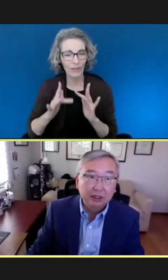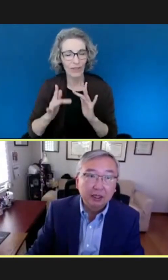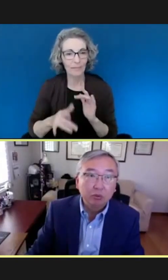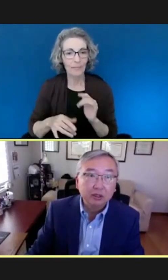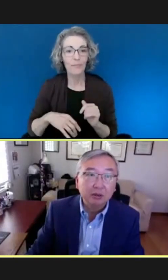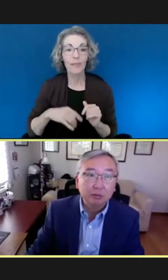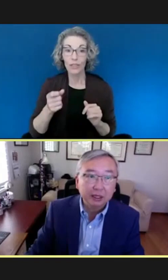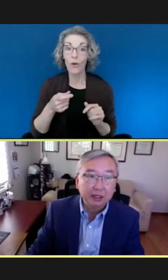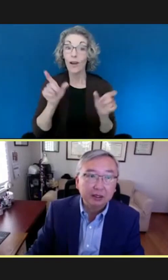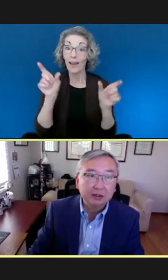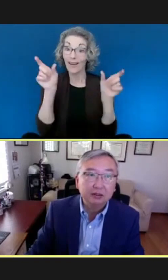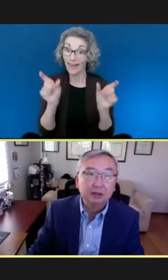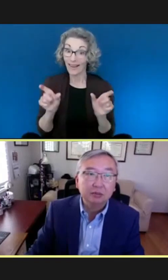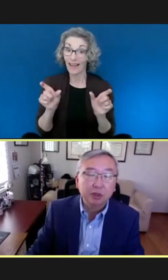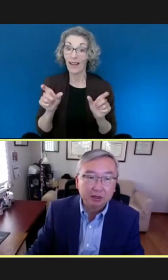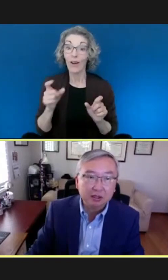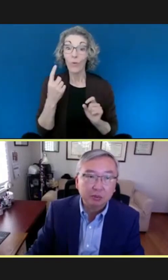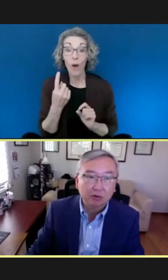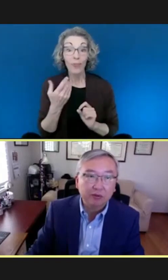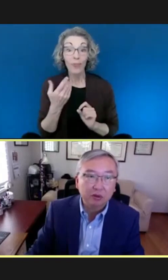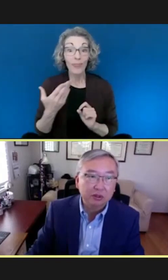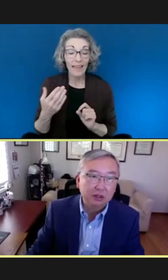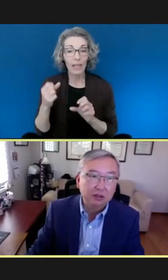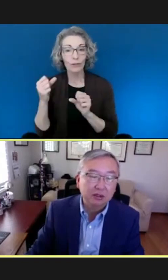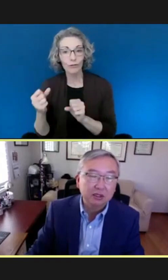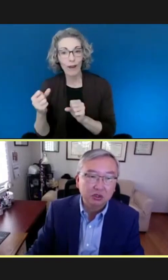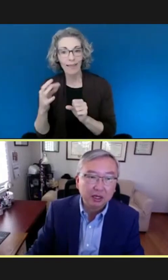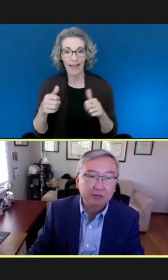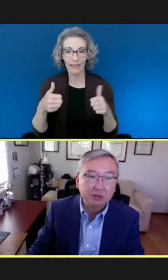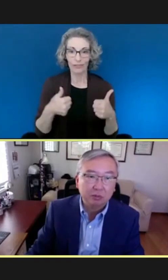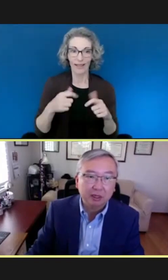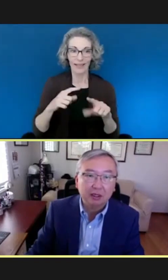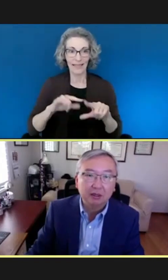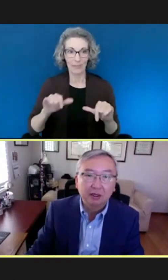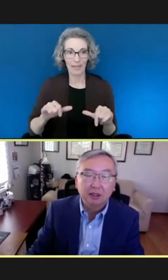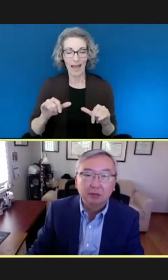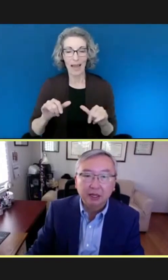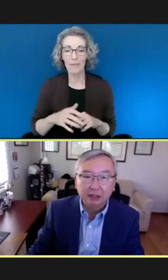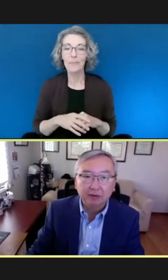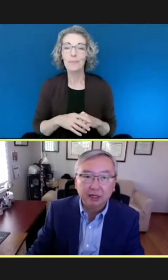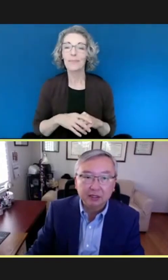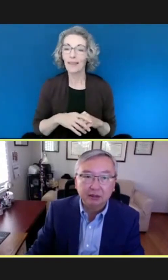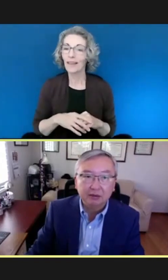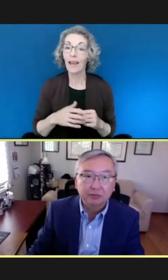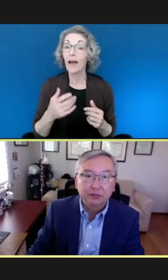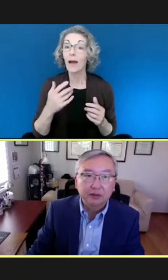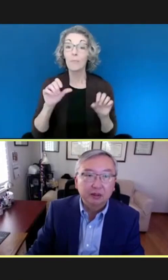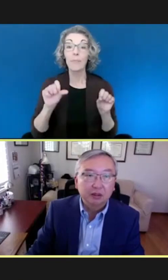And what can make it possible for the strengths to be manifested?